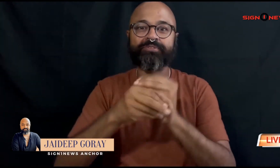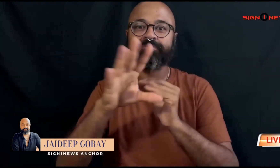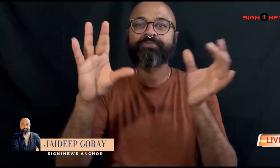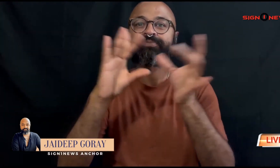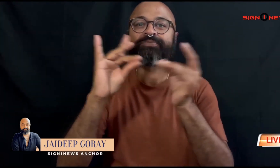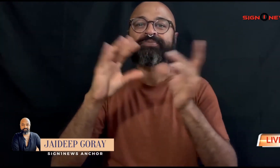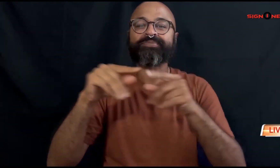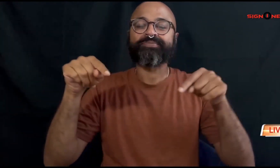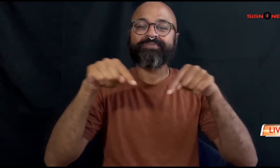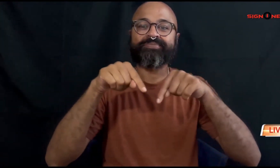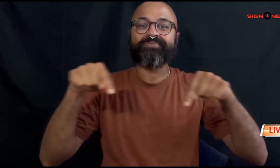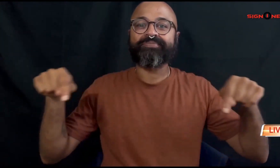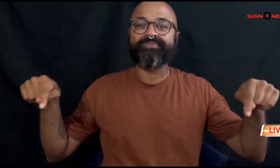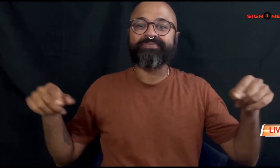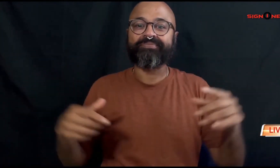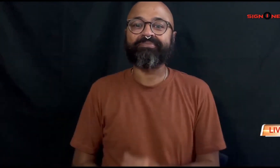we may add it at the bottom of the screen.